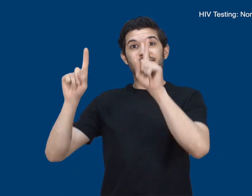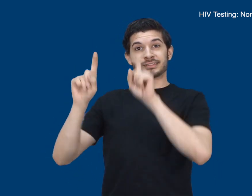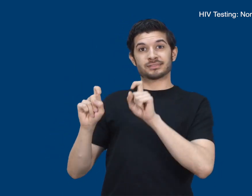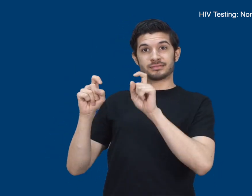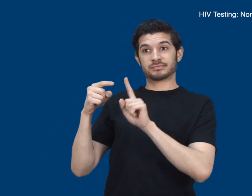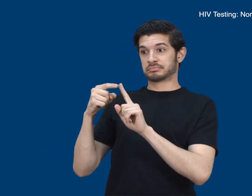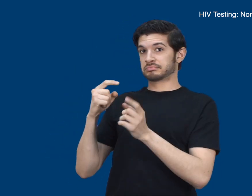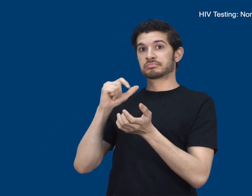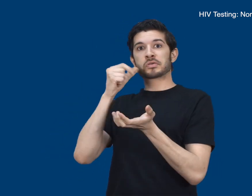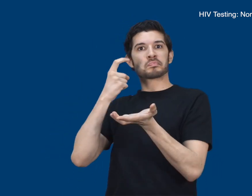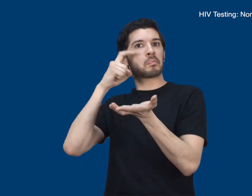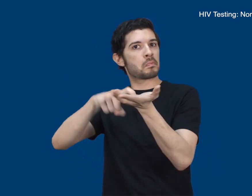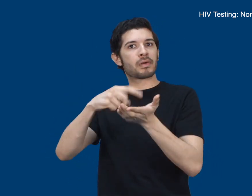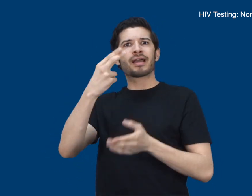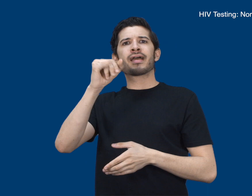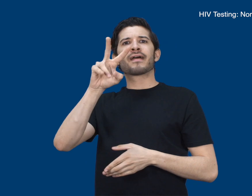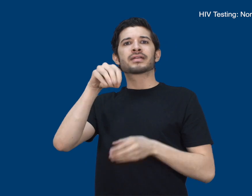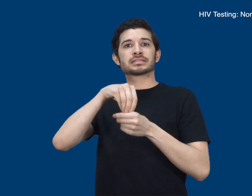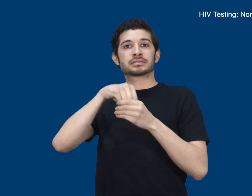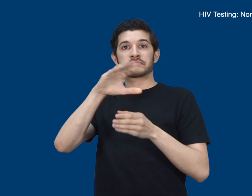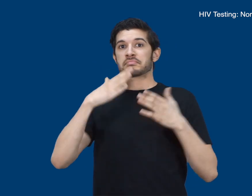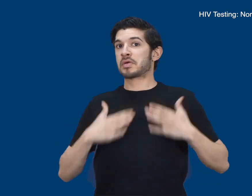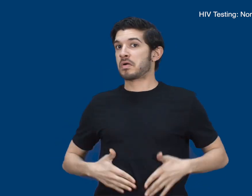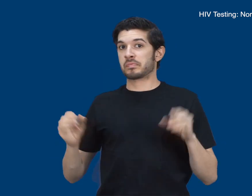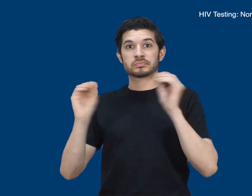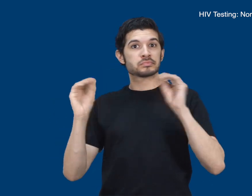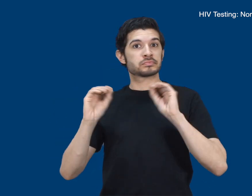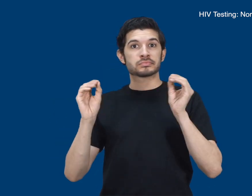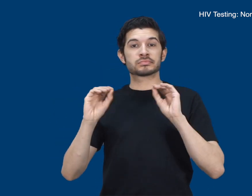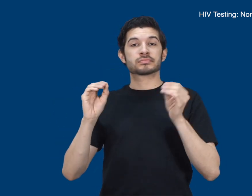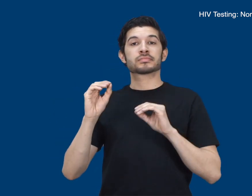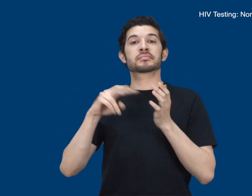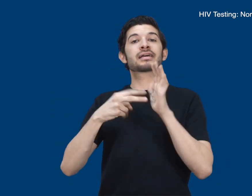Non-reactive result means that the test does not show any HIV in your body.